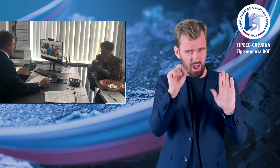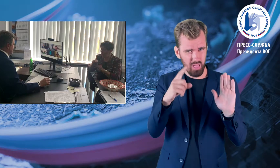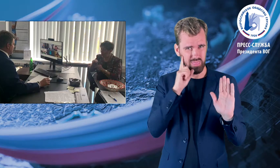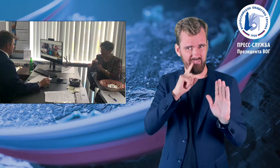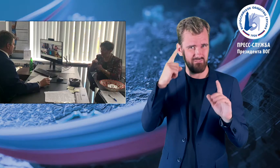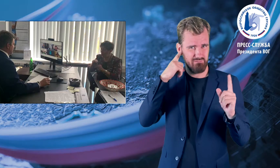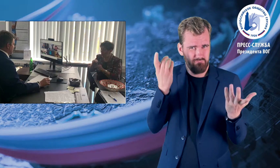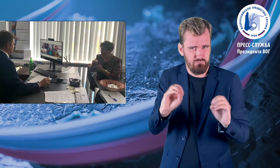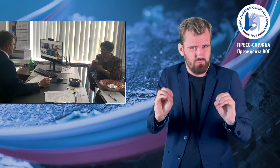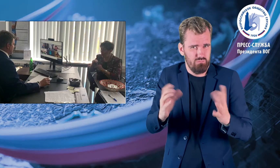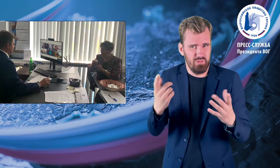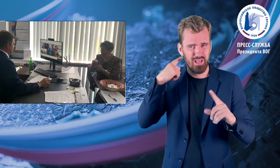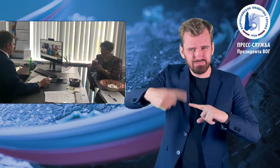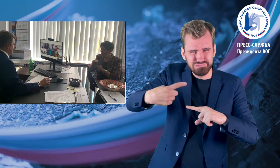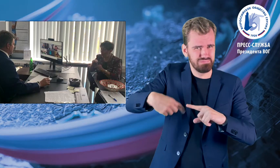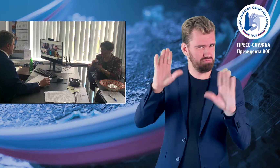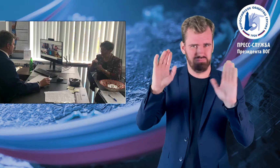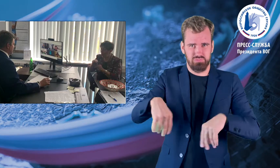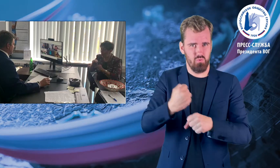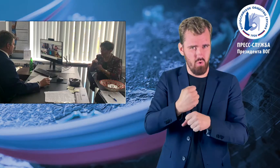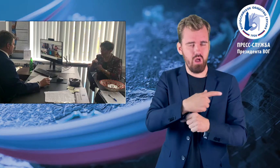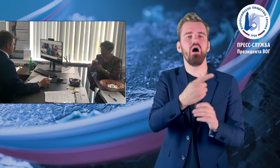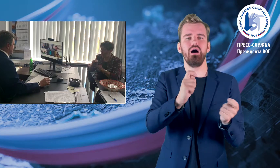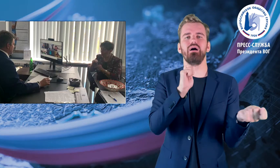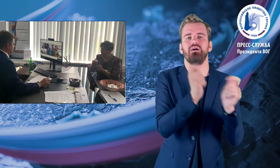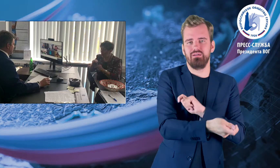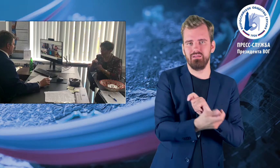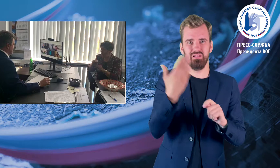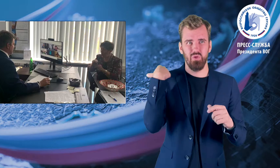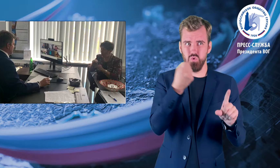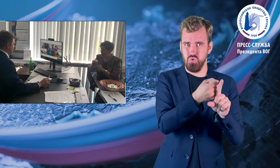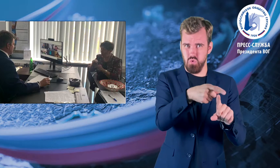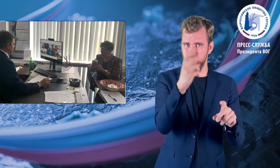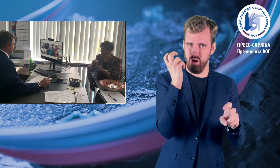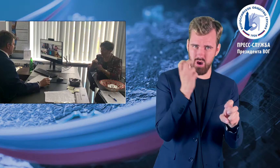in noise and vibration.